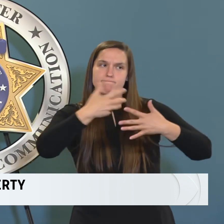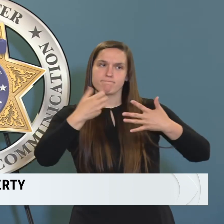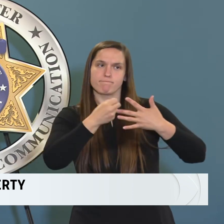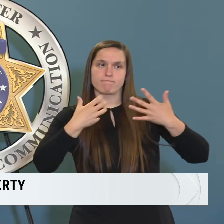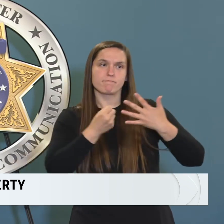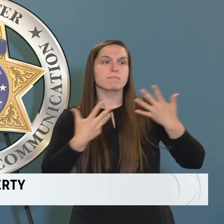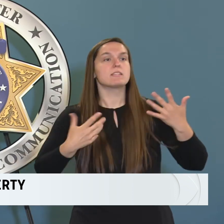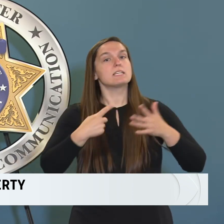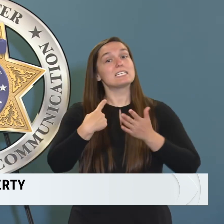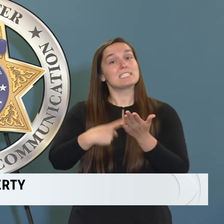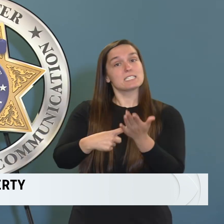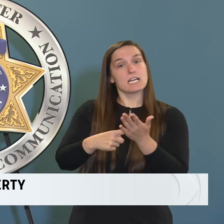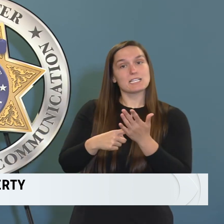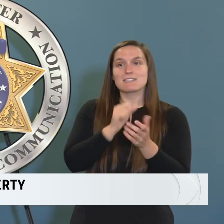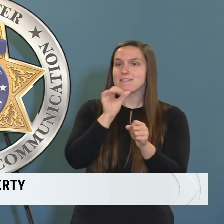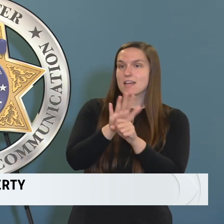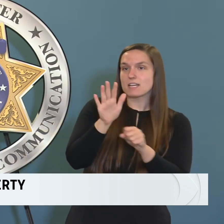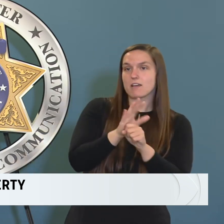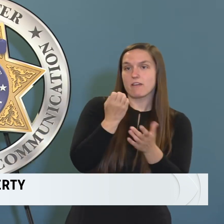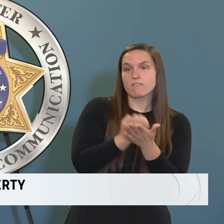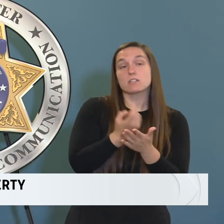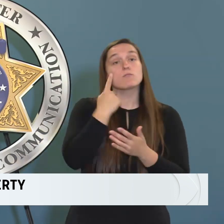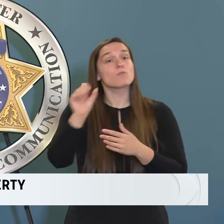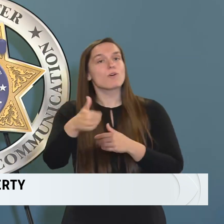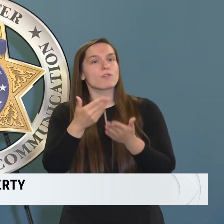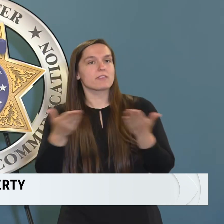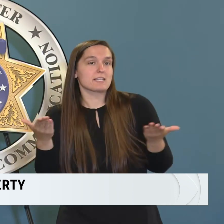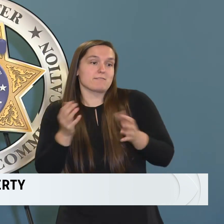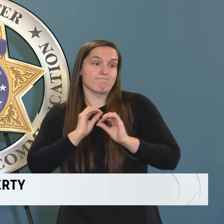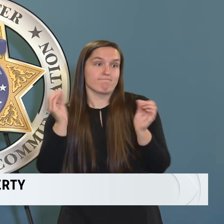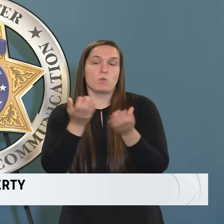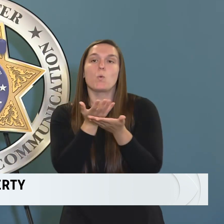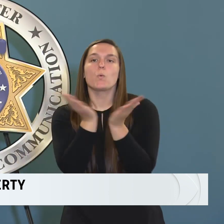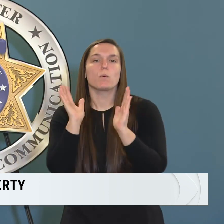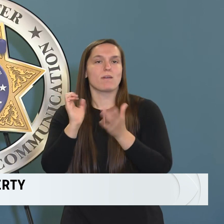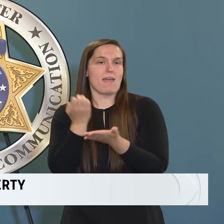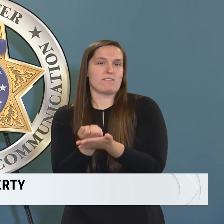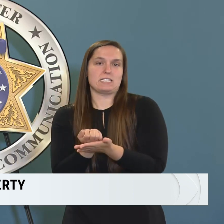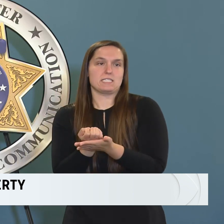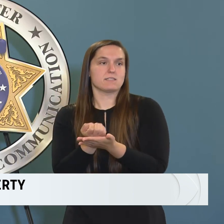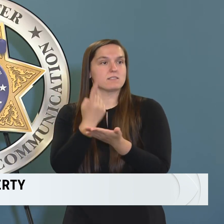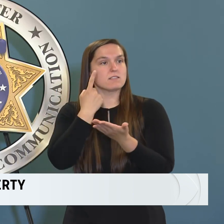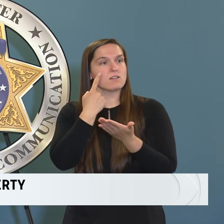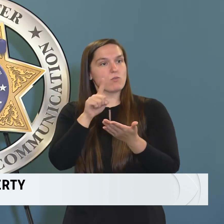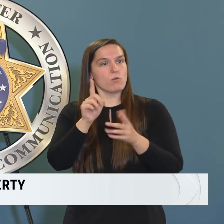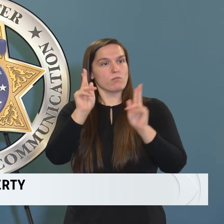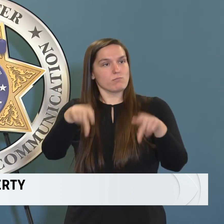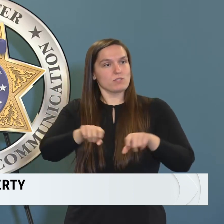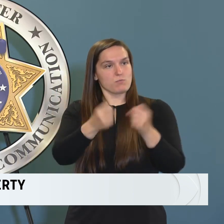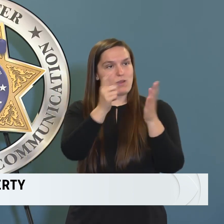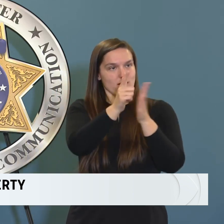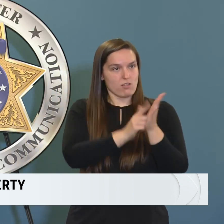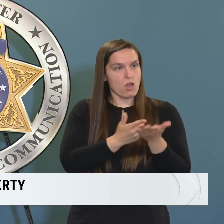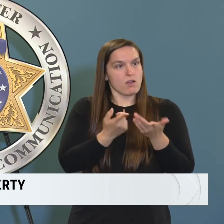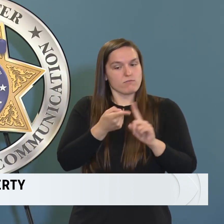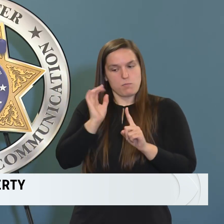BE WRONG AND UNETHICAL. WE CAN ONLY FILE CHARGES WHEN THERE IS EVIDENCE OF A CRIME HAVING BEEN COMMITTED. I WILL GO THROUGH EACH ONE OF THESE THINGS AND TALK TO YOU ABOUT WHERE WE HAVE